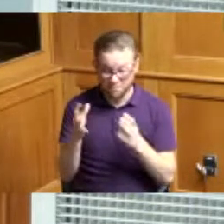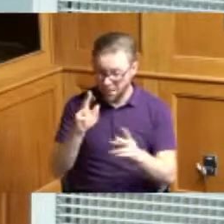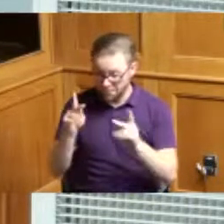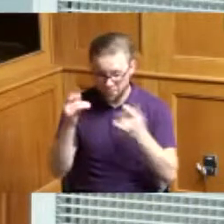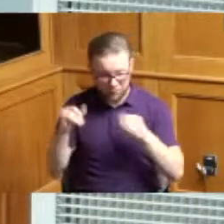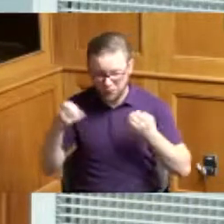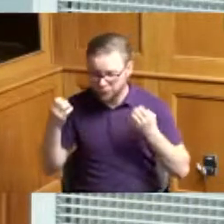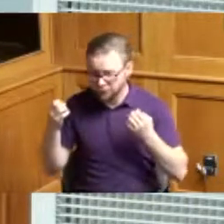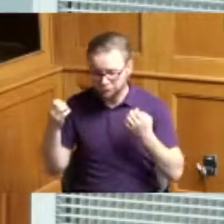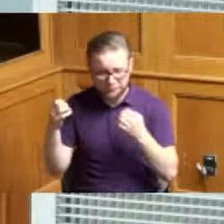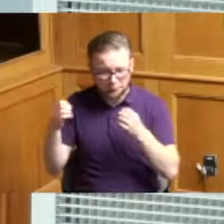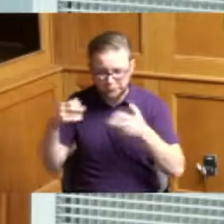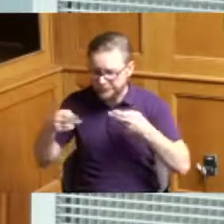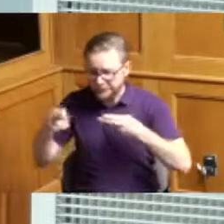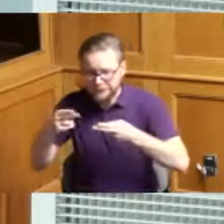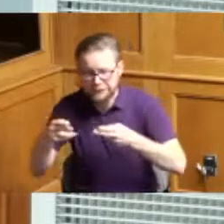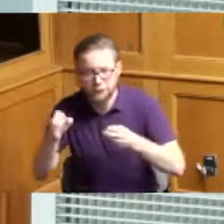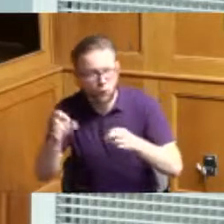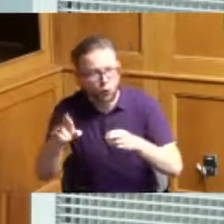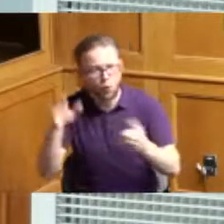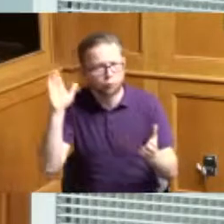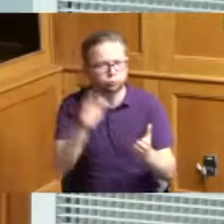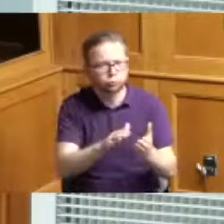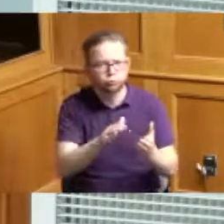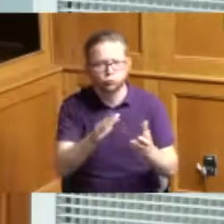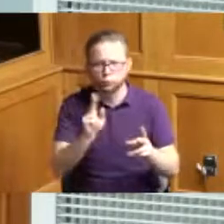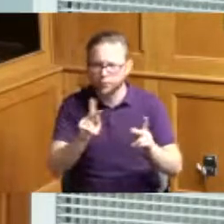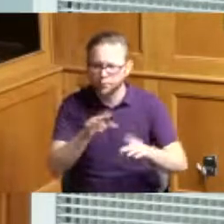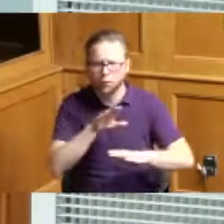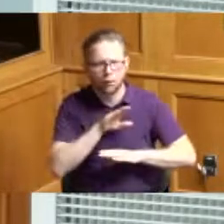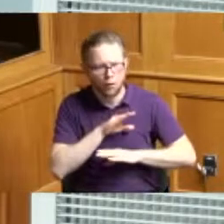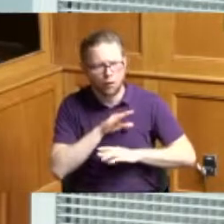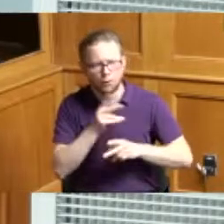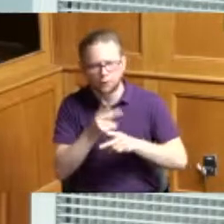if you're getting calls if the Commissioners are getting calls I'm sure we're also getting calls